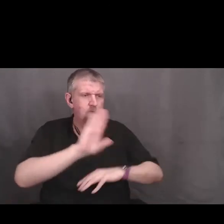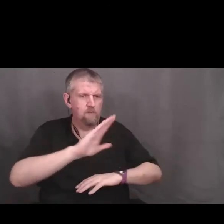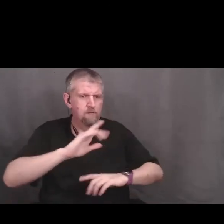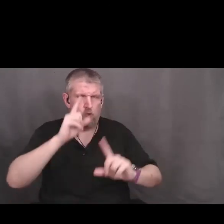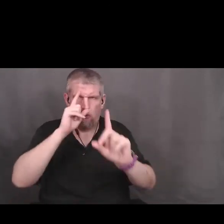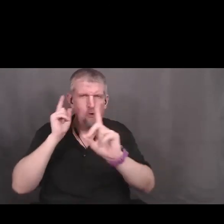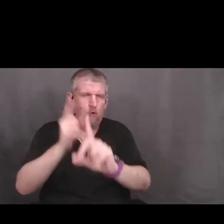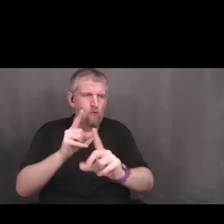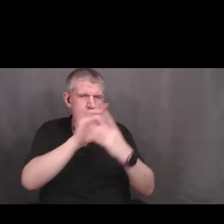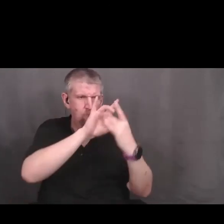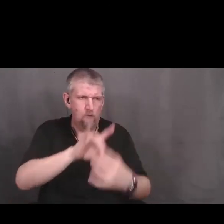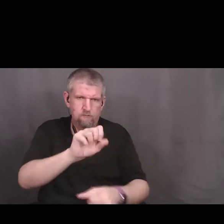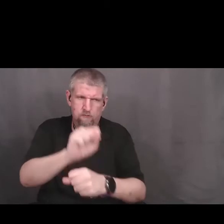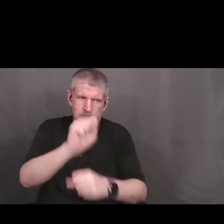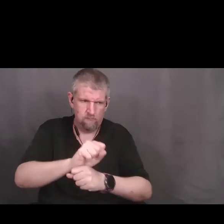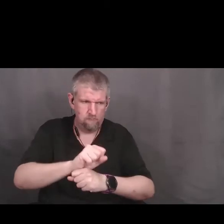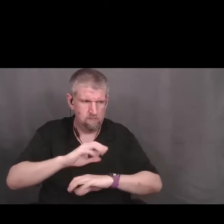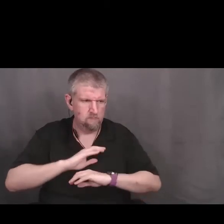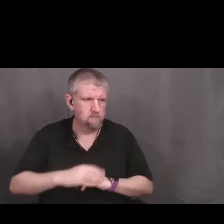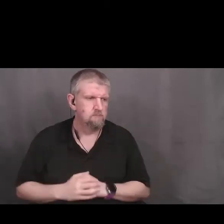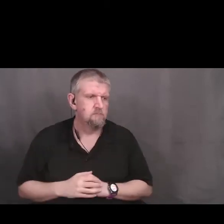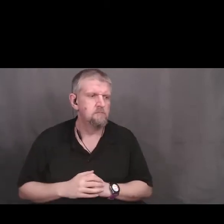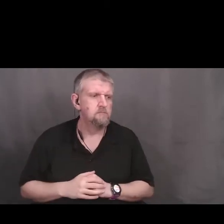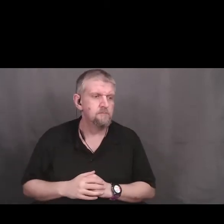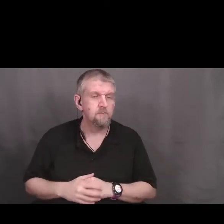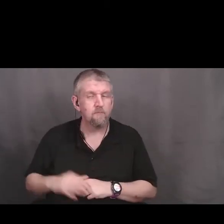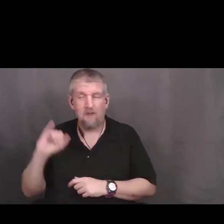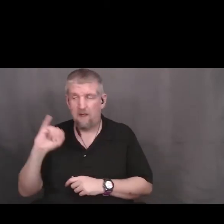Now, the individualized plan for employment or IPE